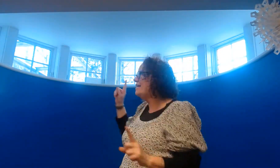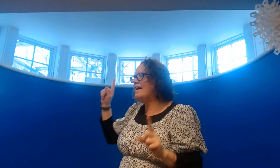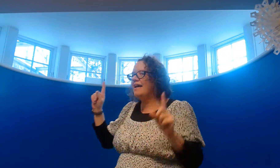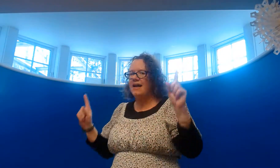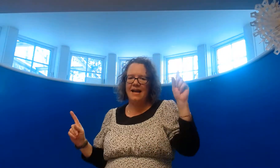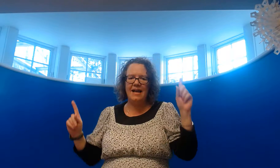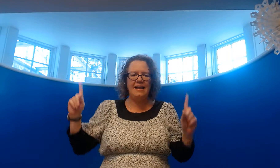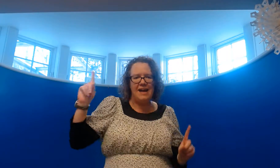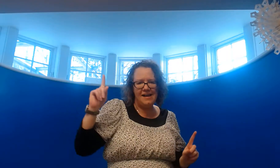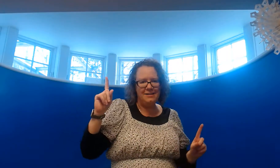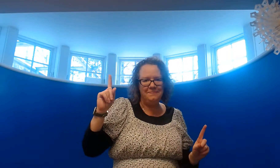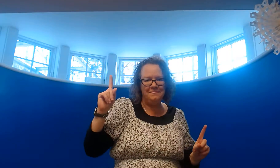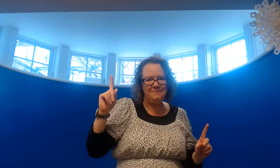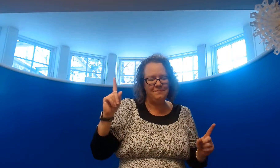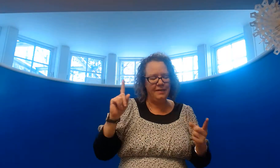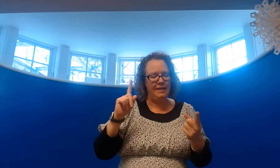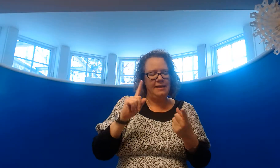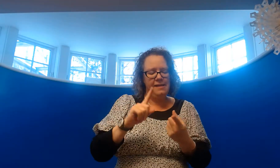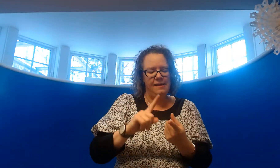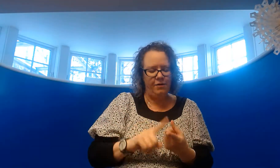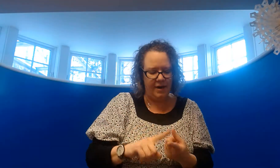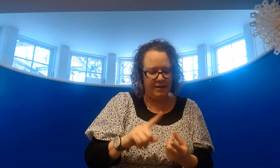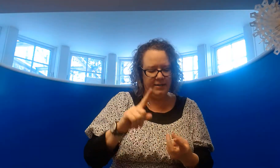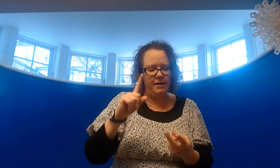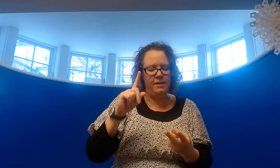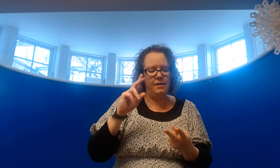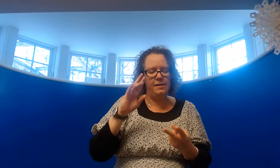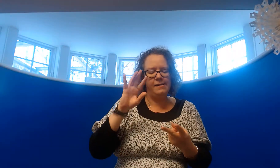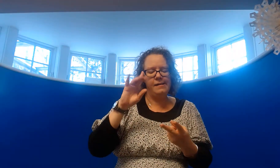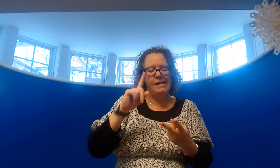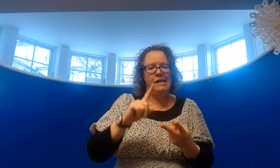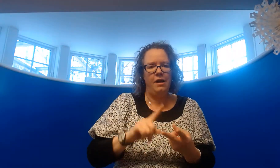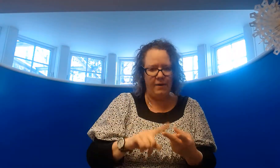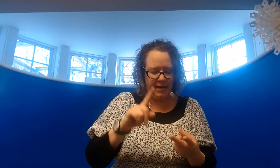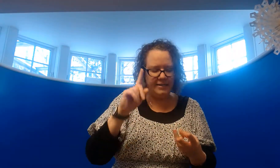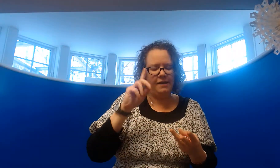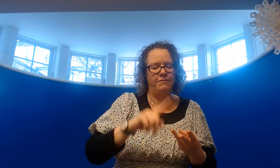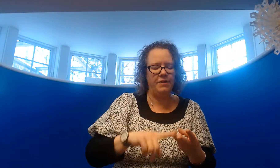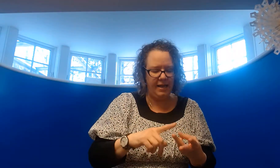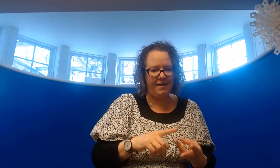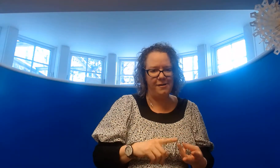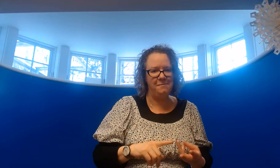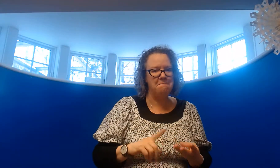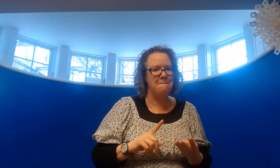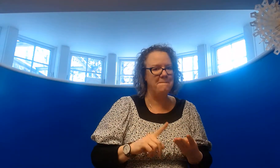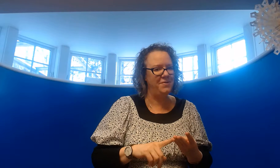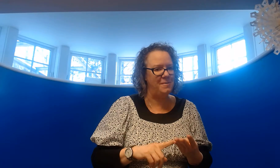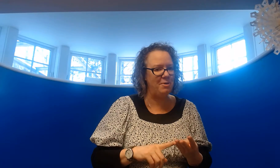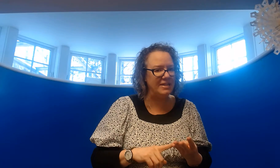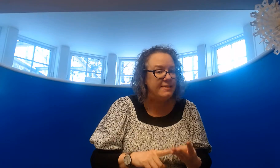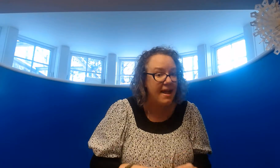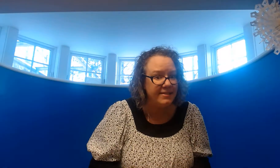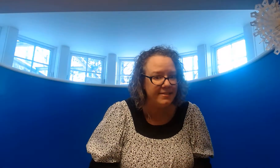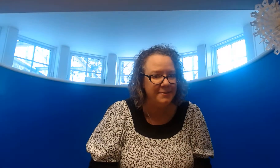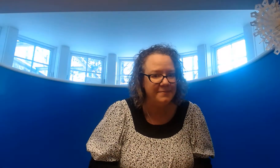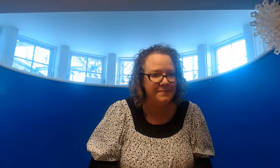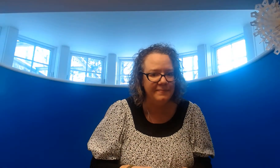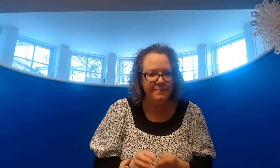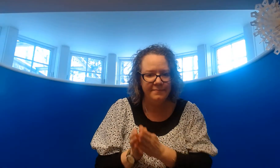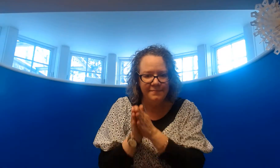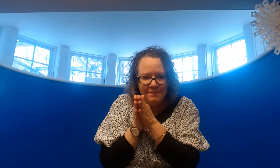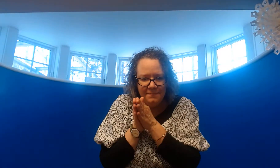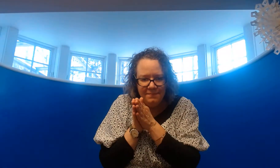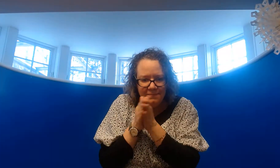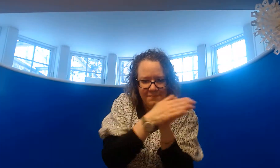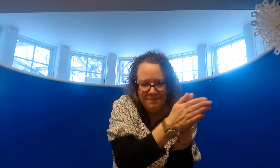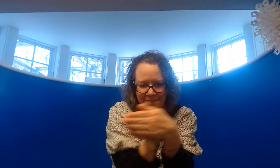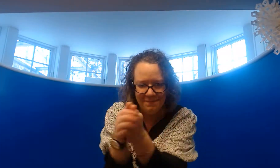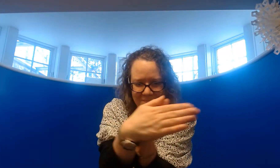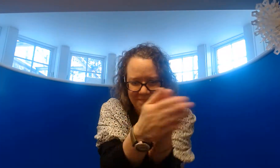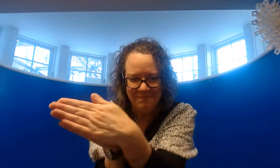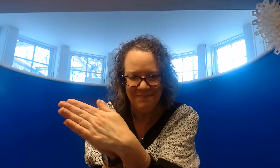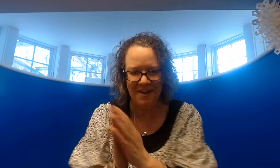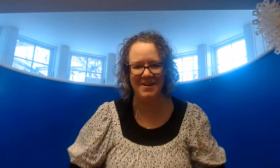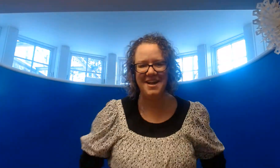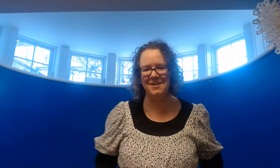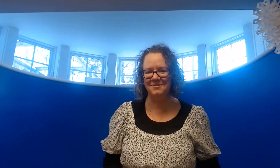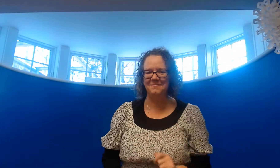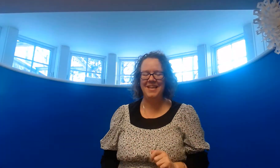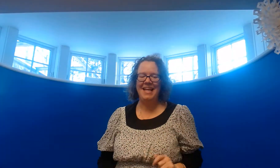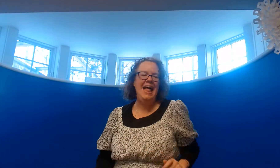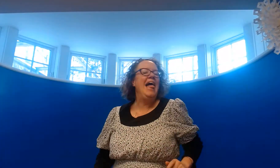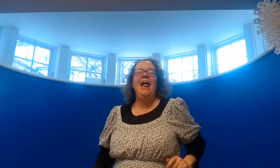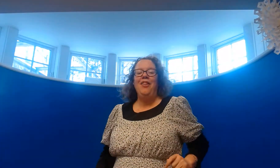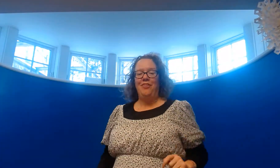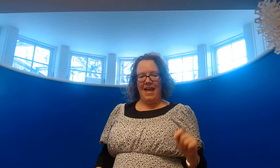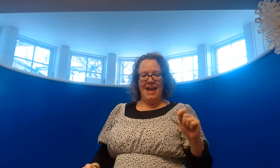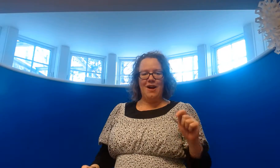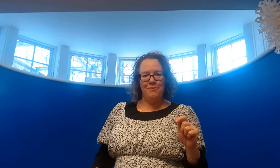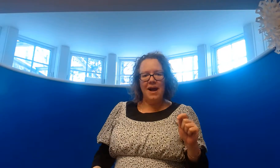Crocodile, orangutan, flying eagle do you remember what's next? Here we go. There was